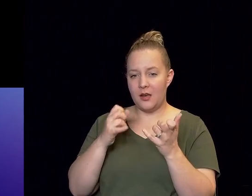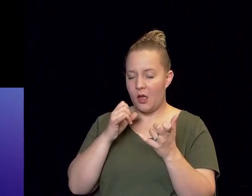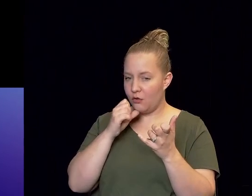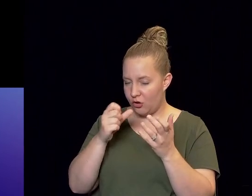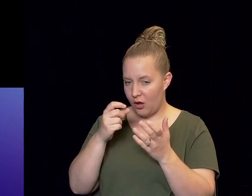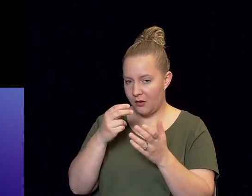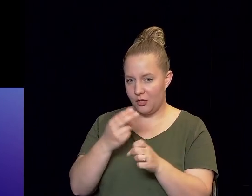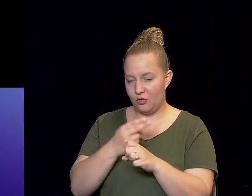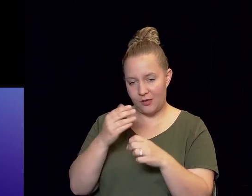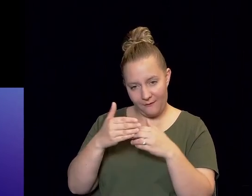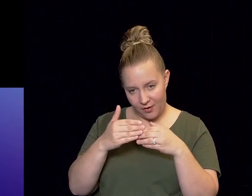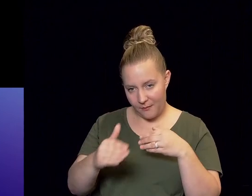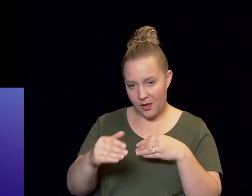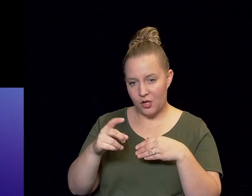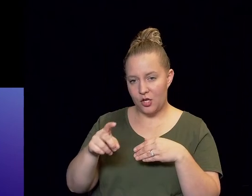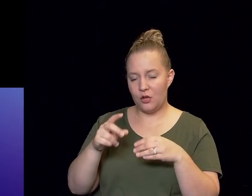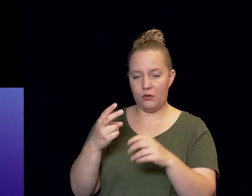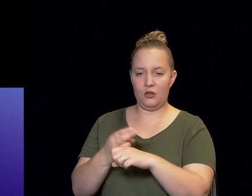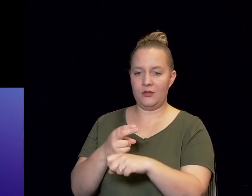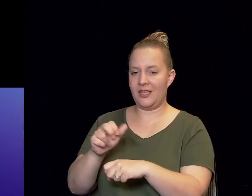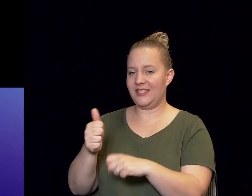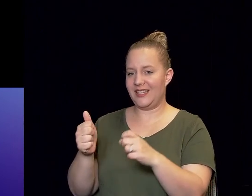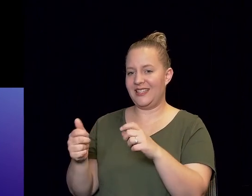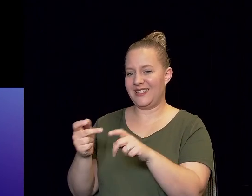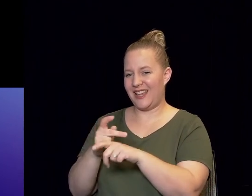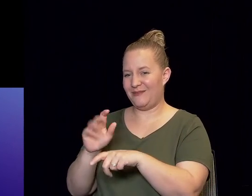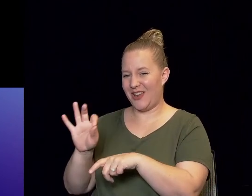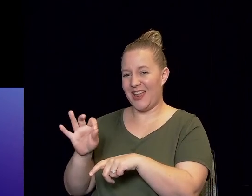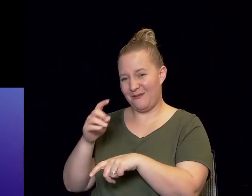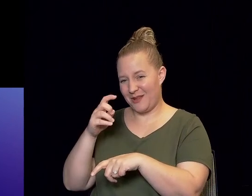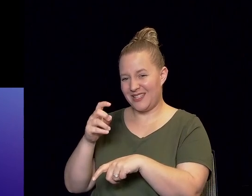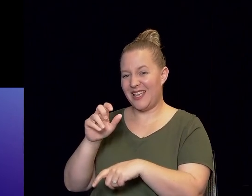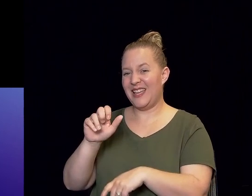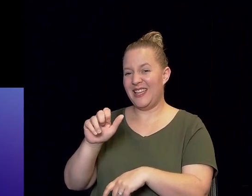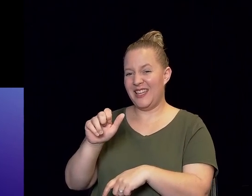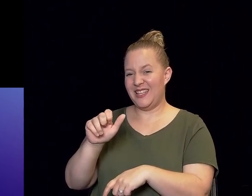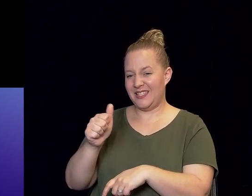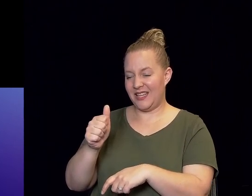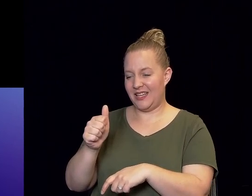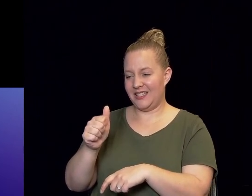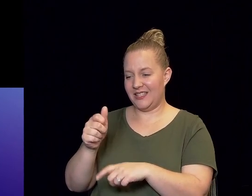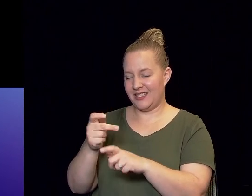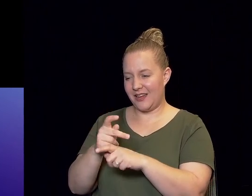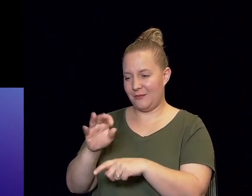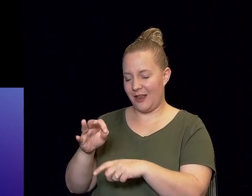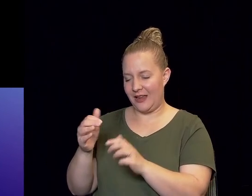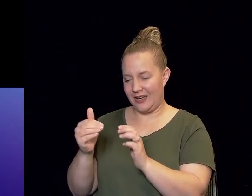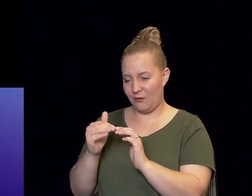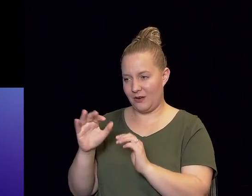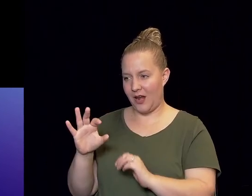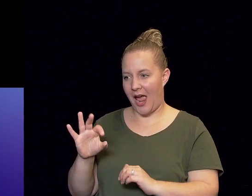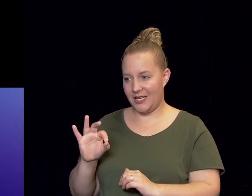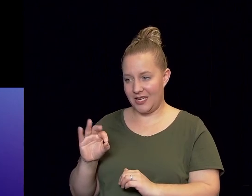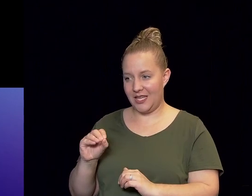anymore. You are just looking at the 10 times 9. Because, 10 times 9 is now 90.